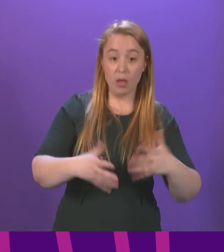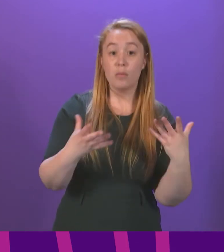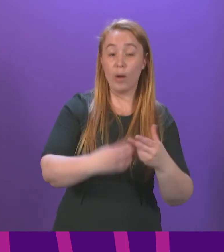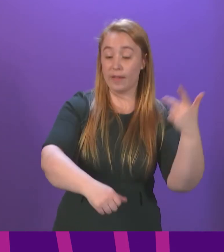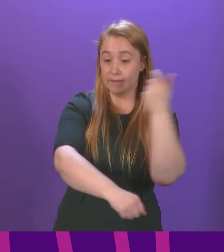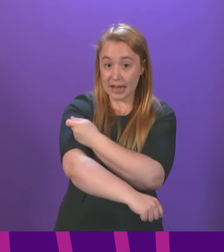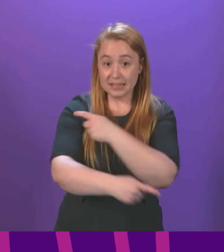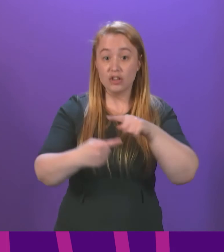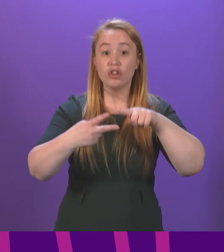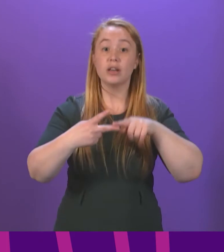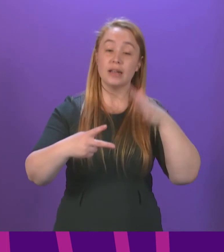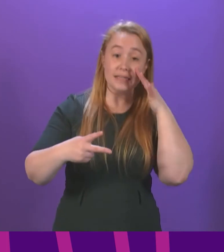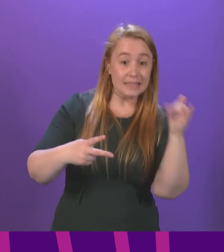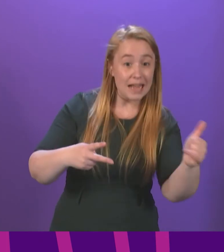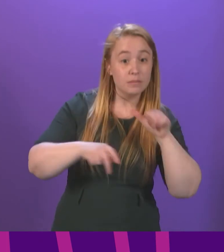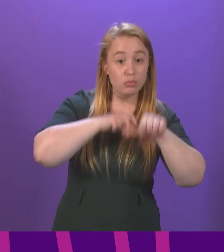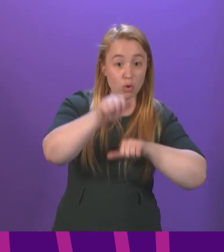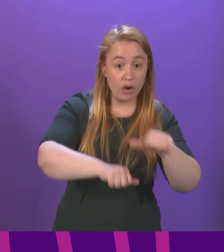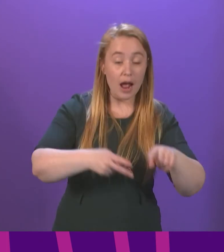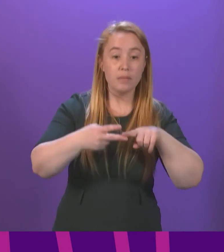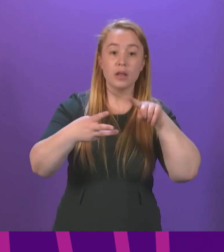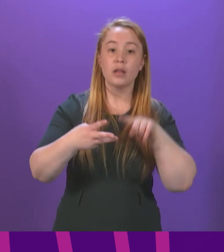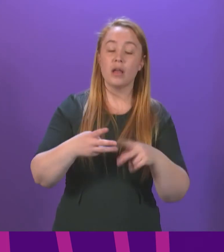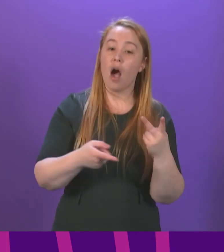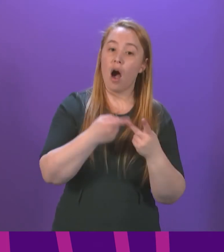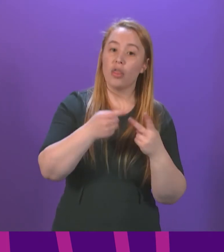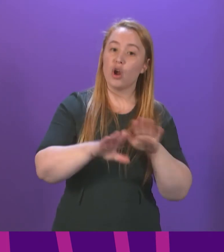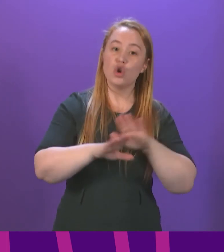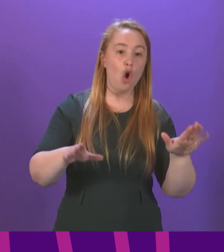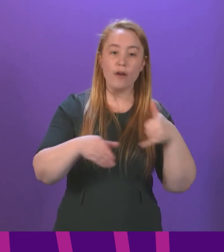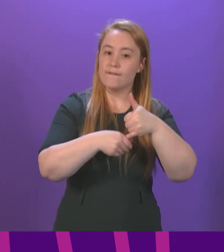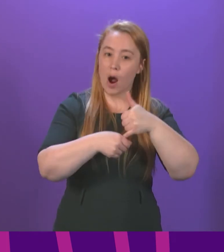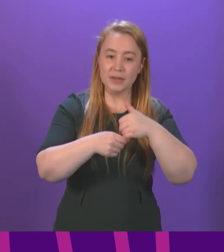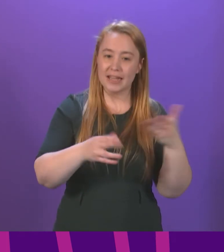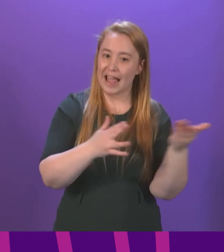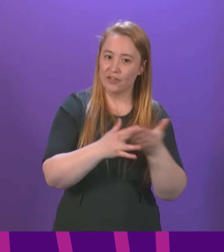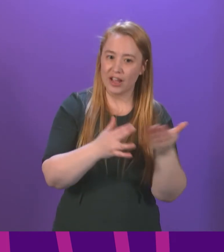our testing programme and all the other non-pharmaceutical interventions, including social distancing